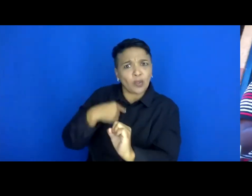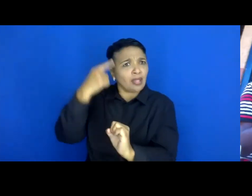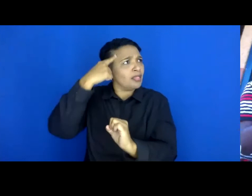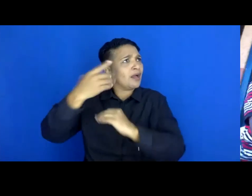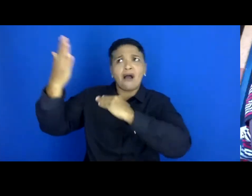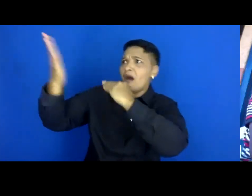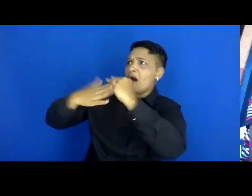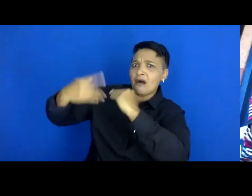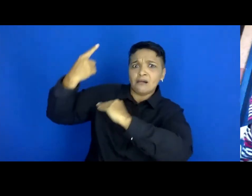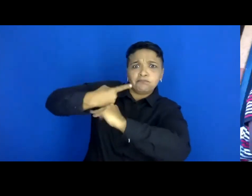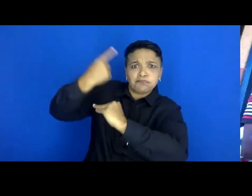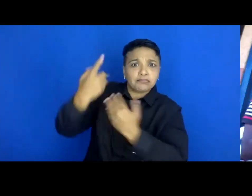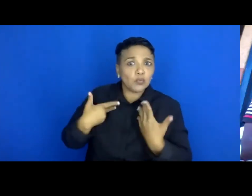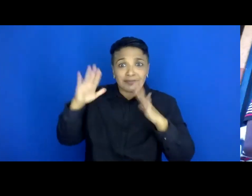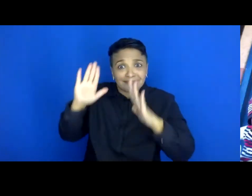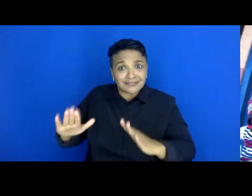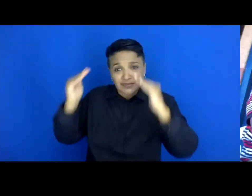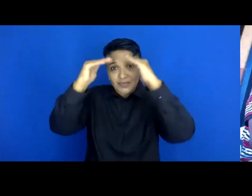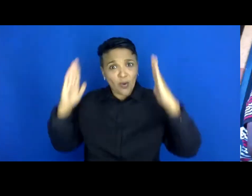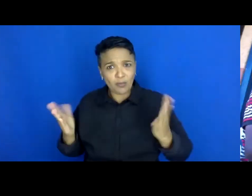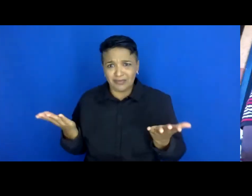because we cannot access radios